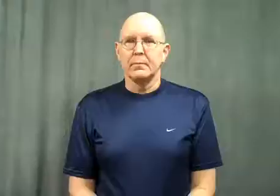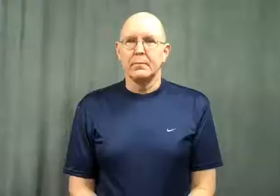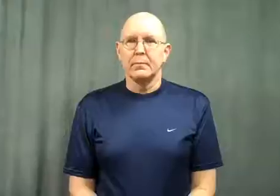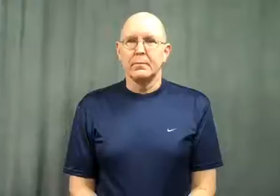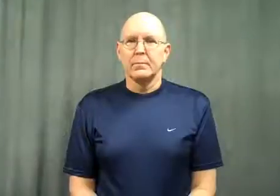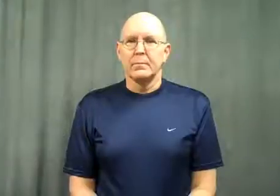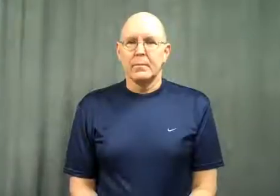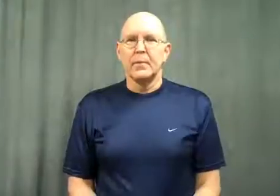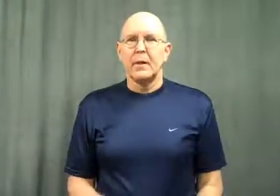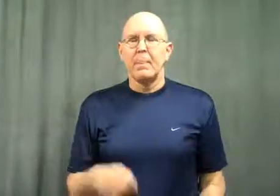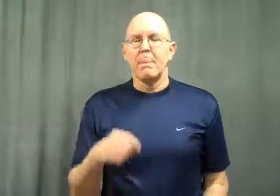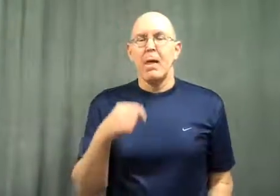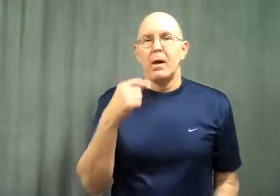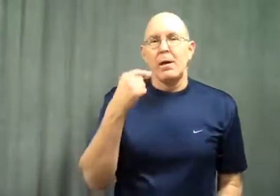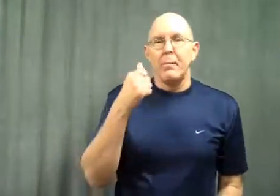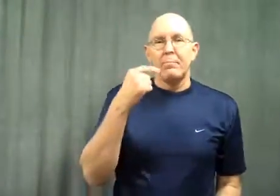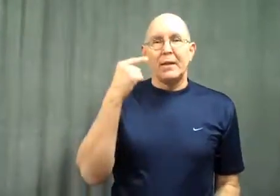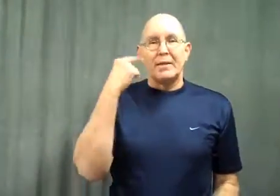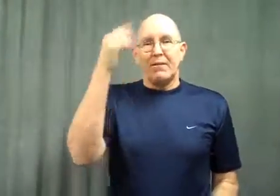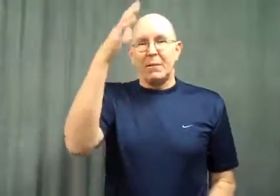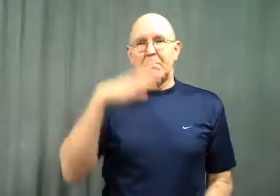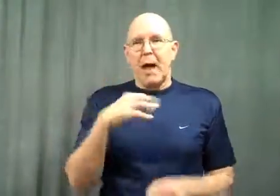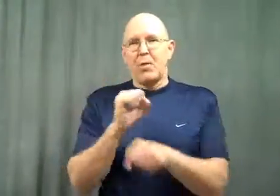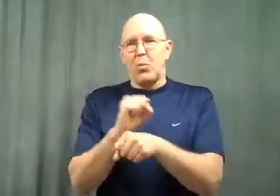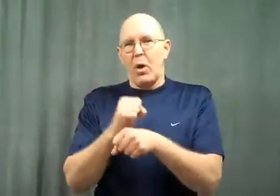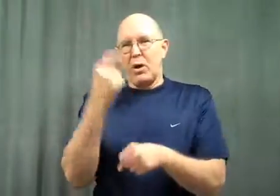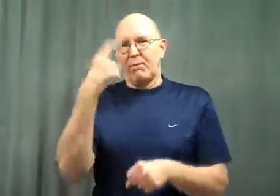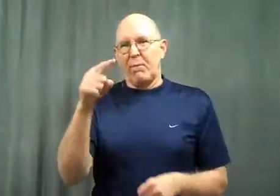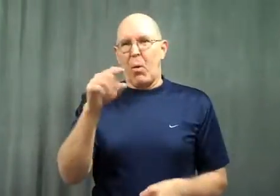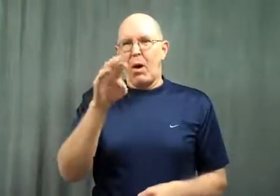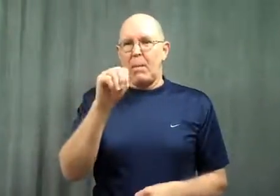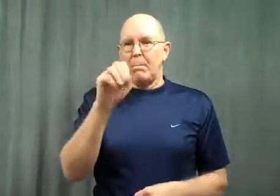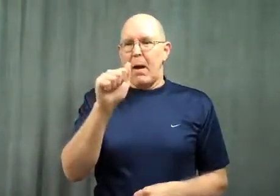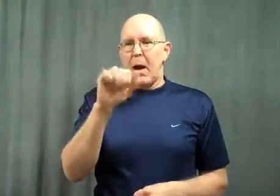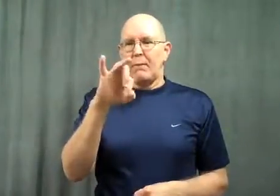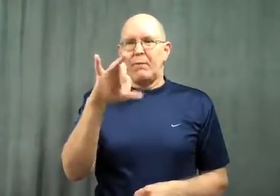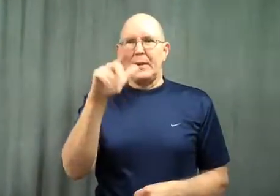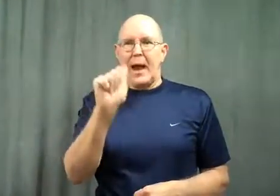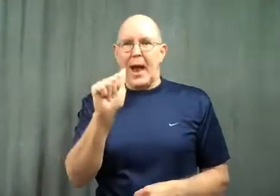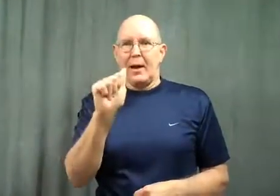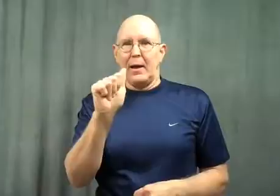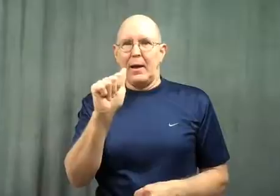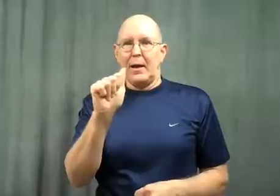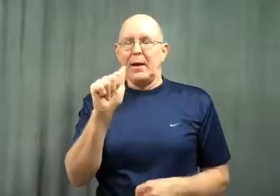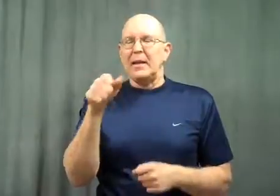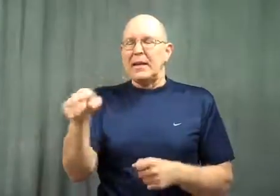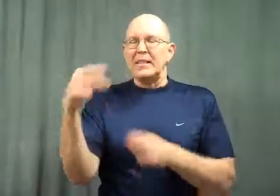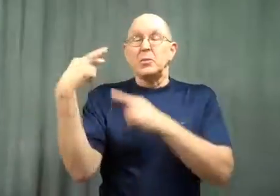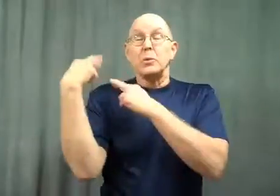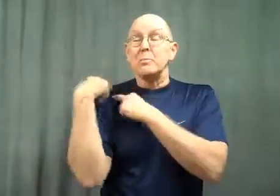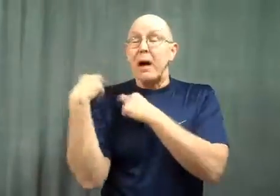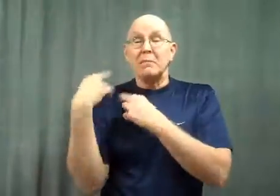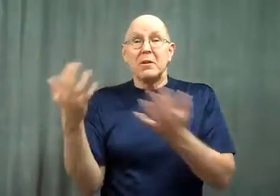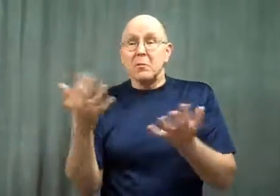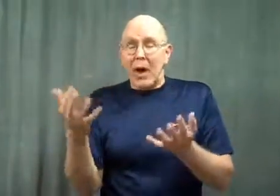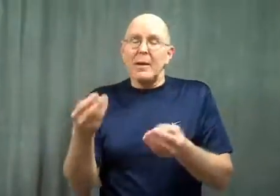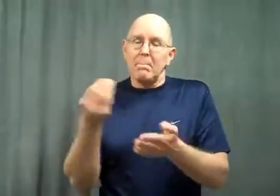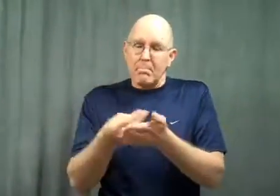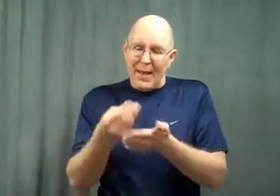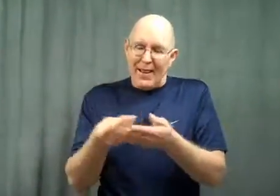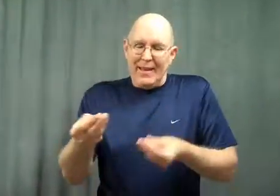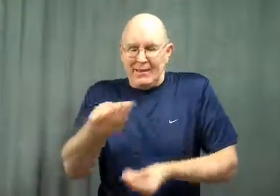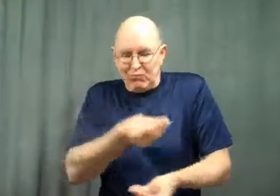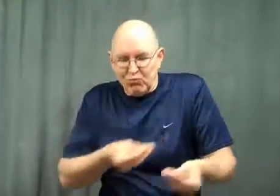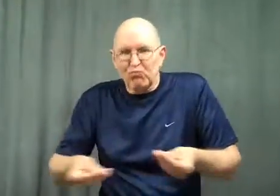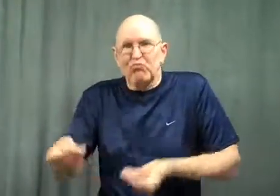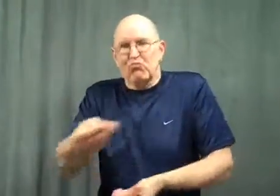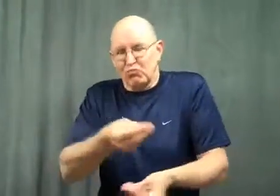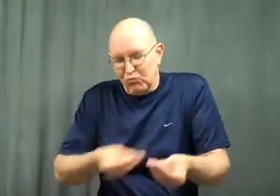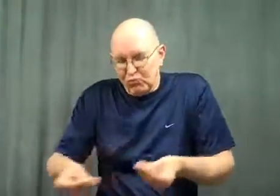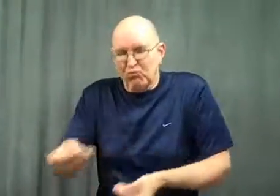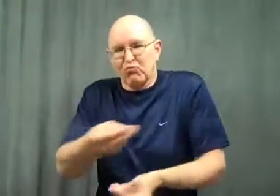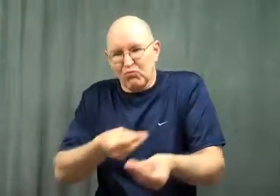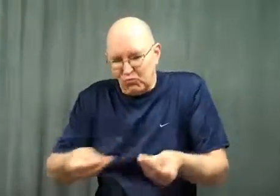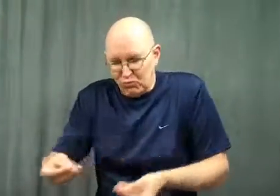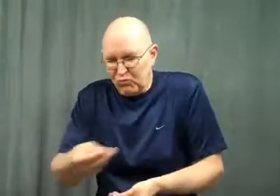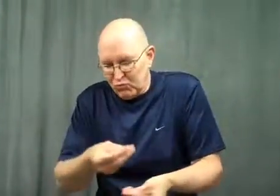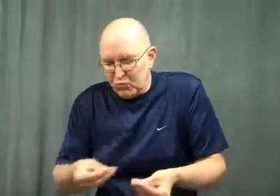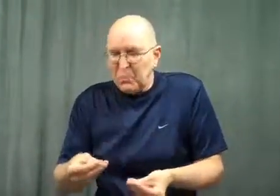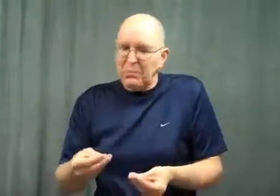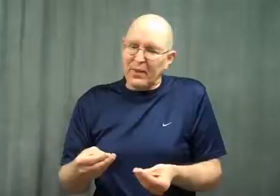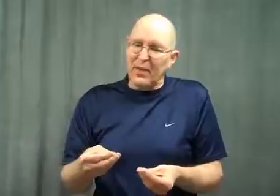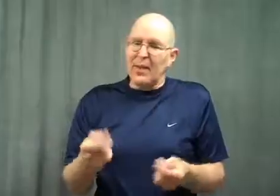A deaf man was working for the mafia, taking care of the money.